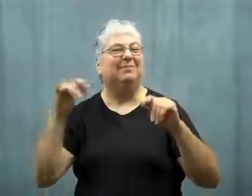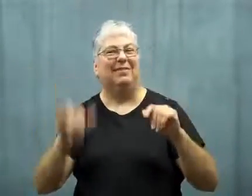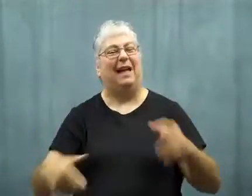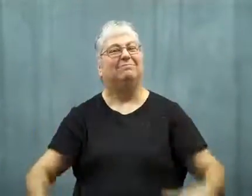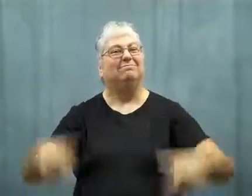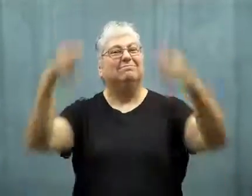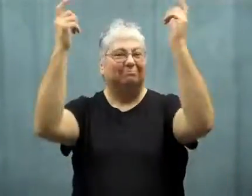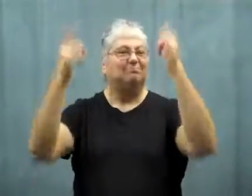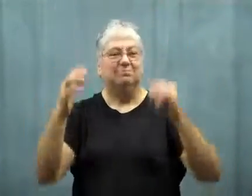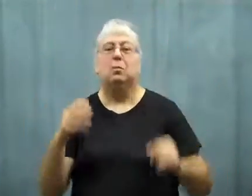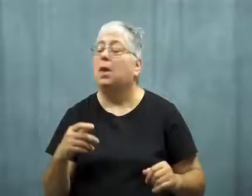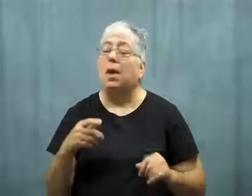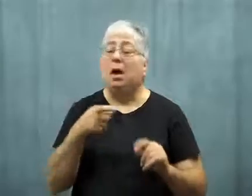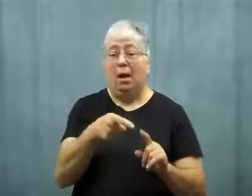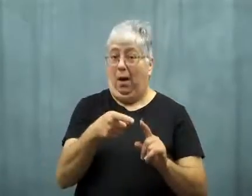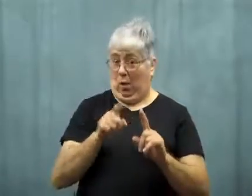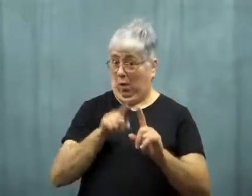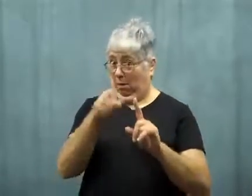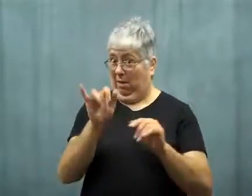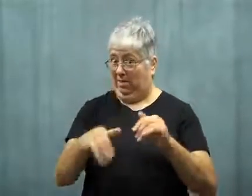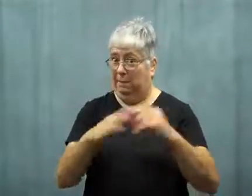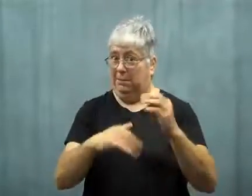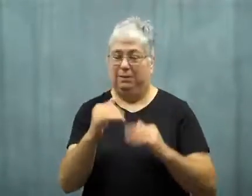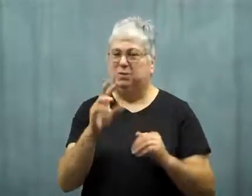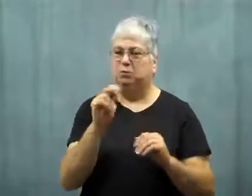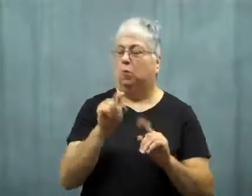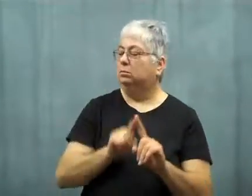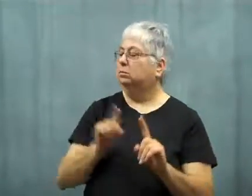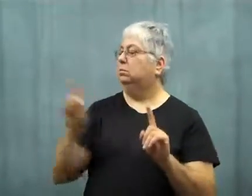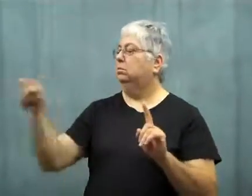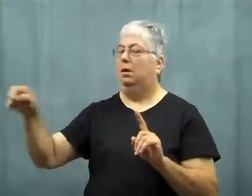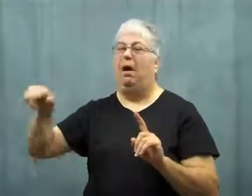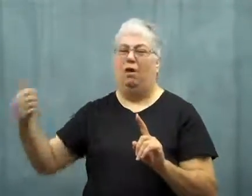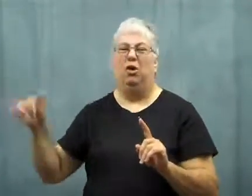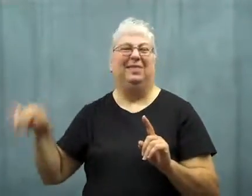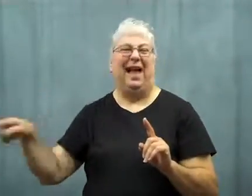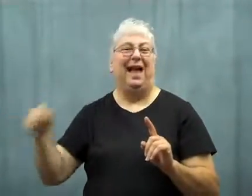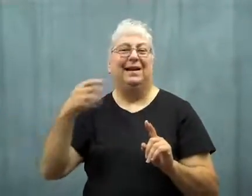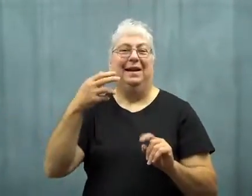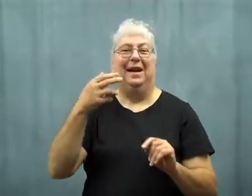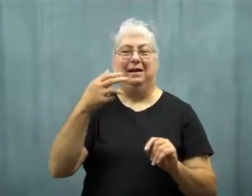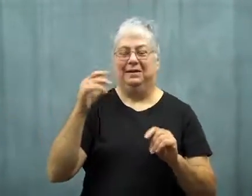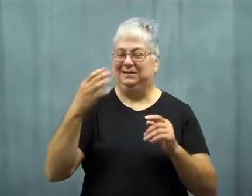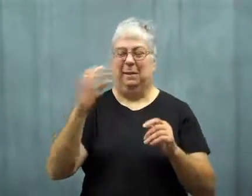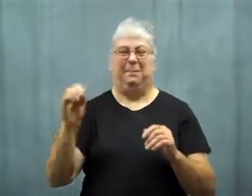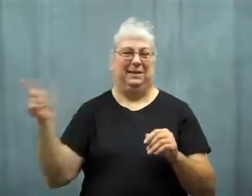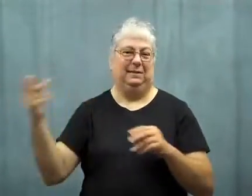there at the Empire State building.